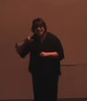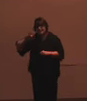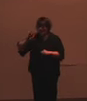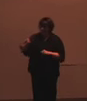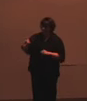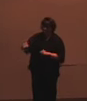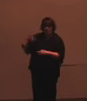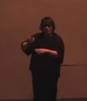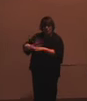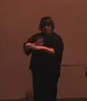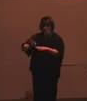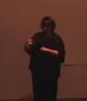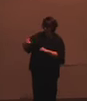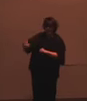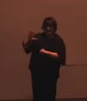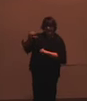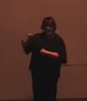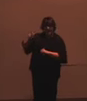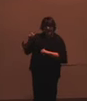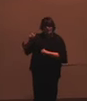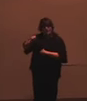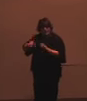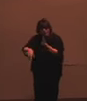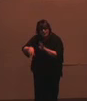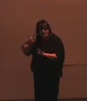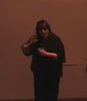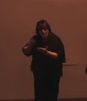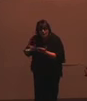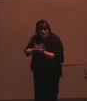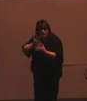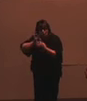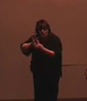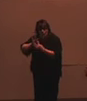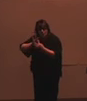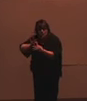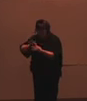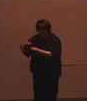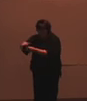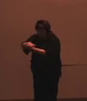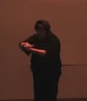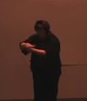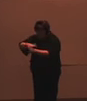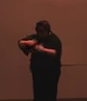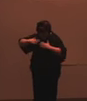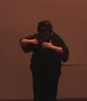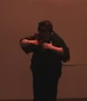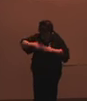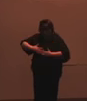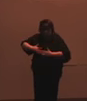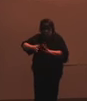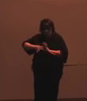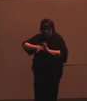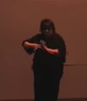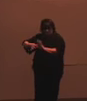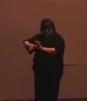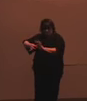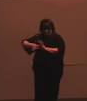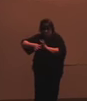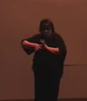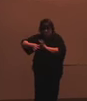will find new relationship between the space and your body. And it is, I think, really, really exciting thing.